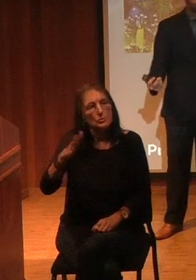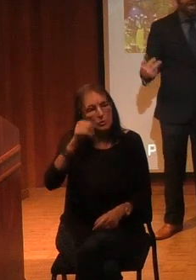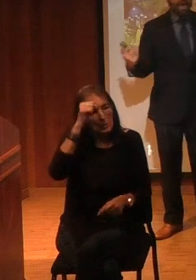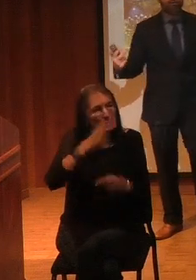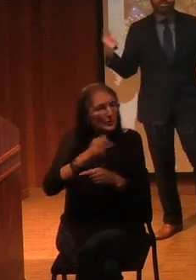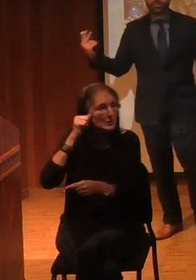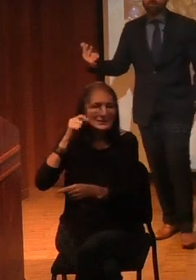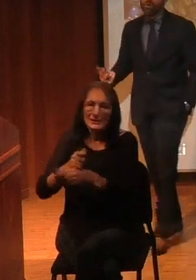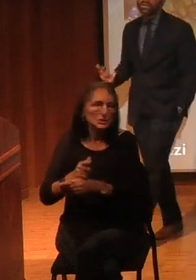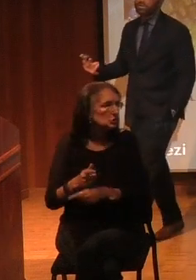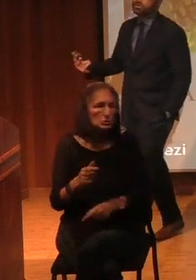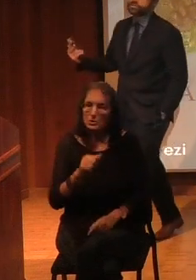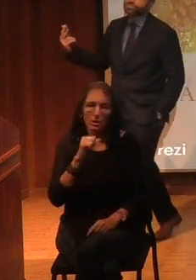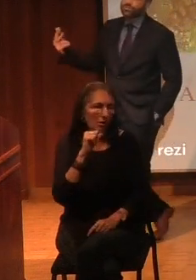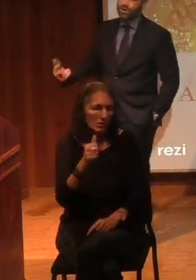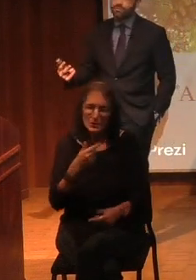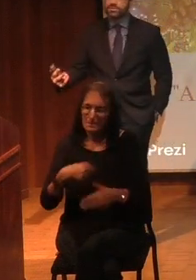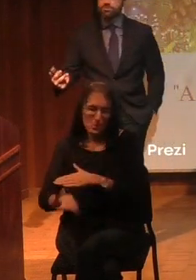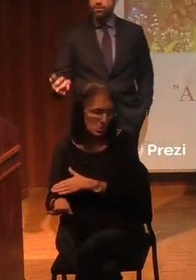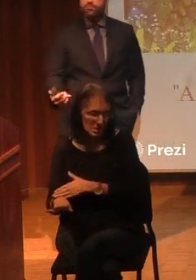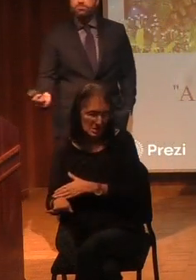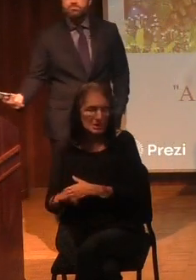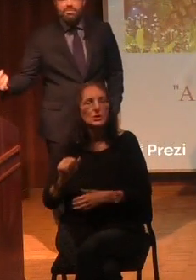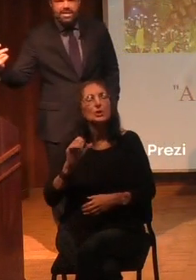is how is Marty going to solve this problem